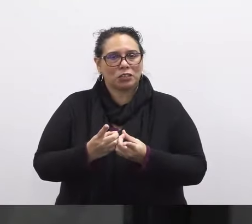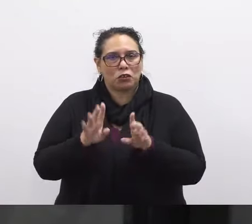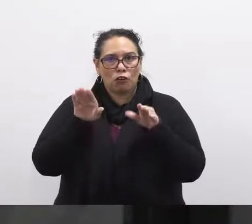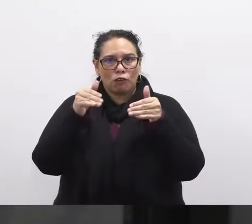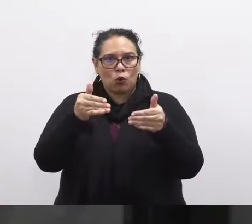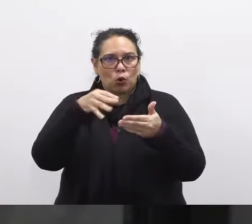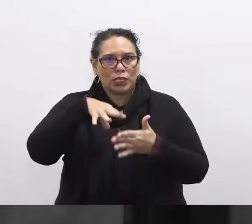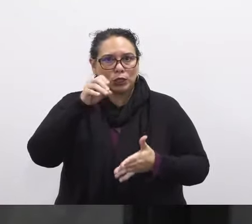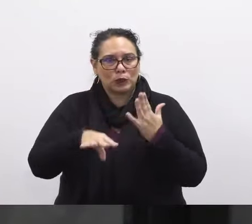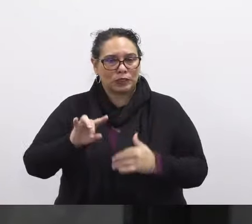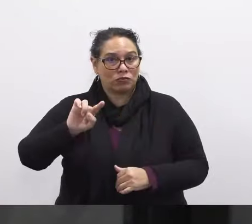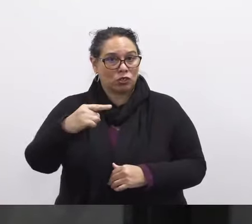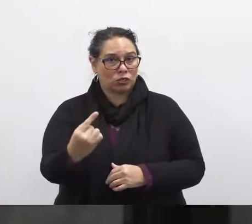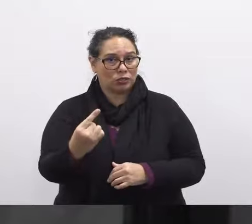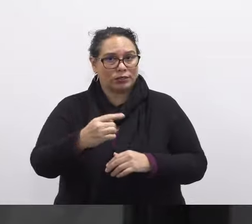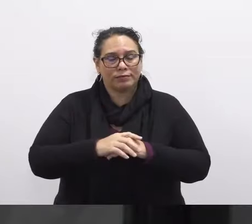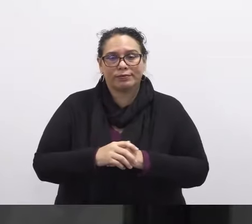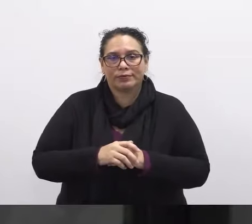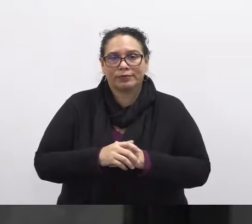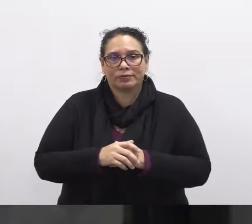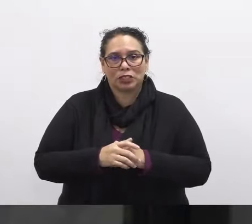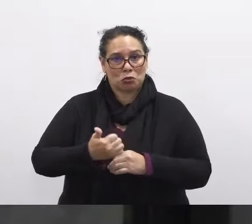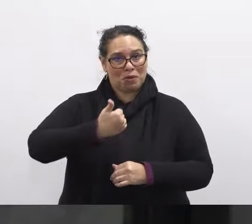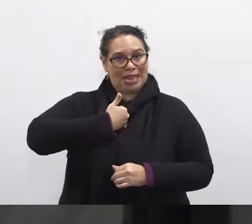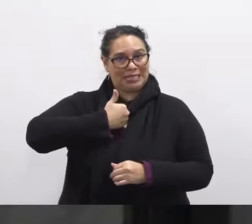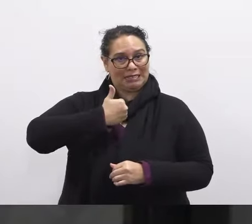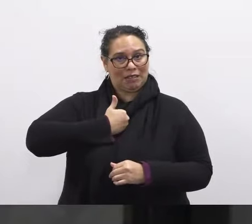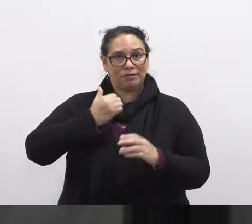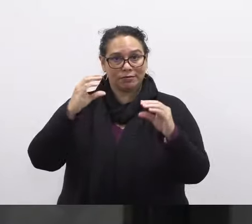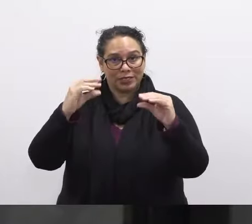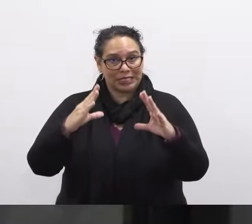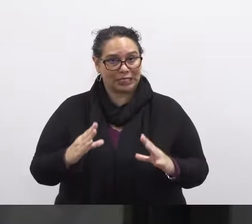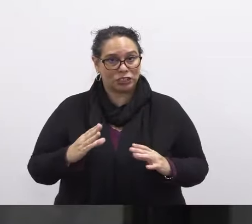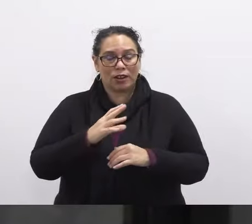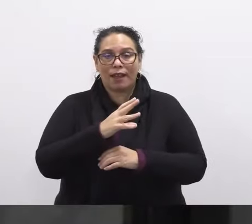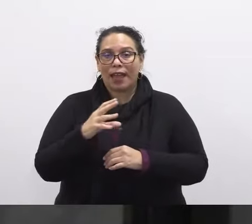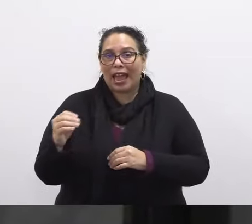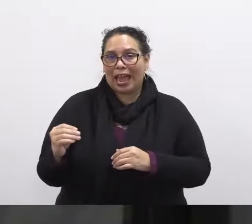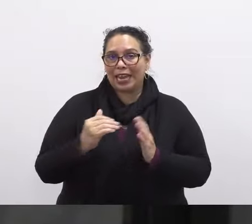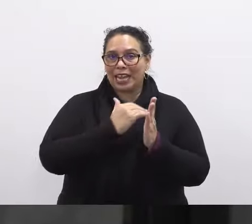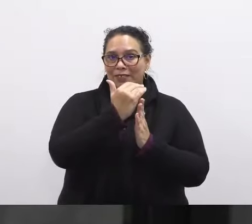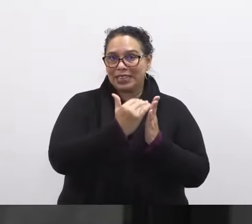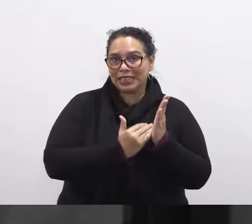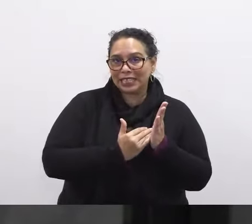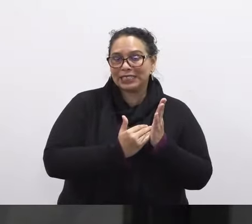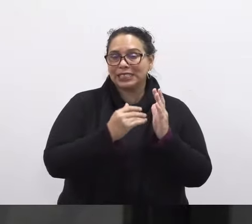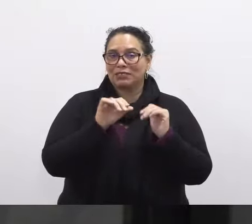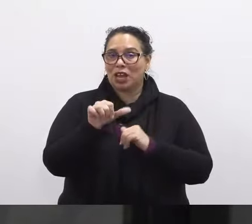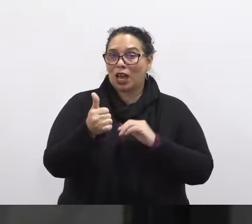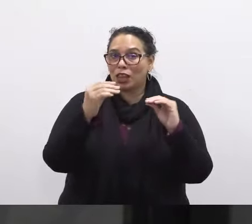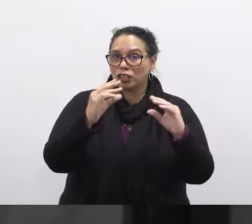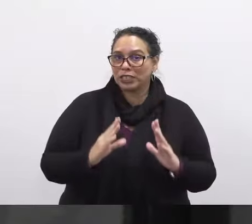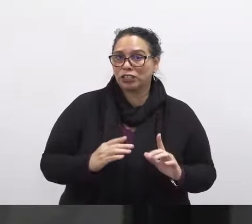So I am here on behalf of myself as a teacher and have a list of teachers from Polytechnic